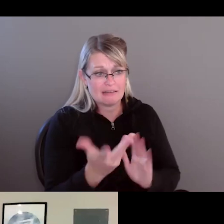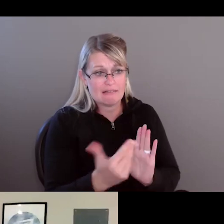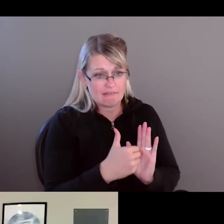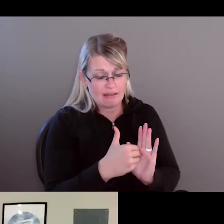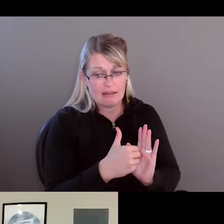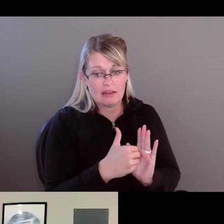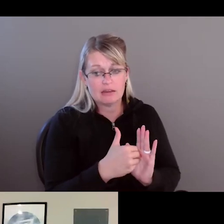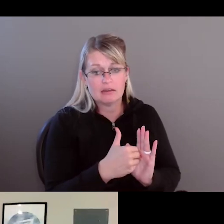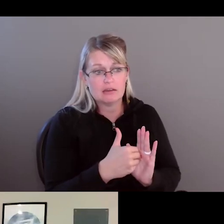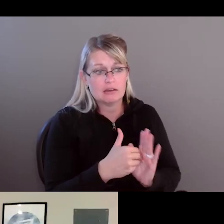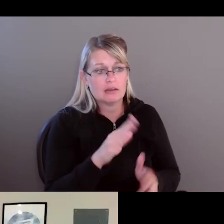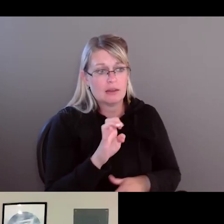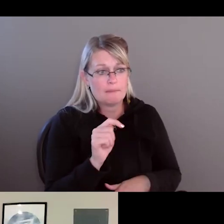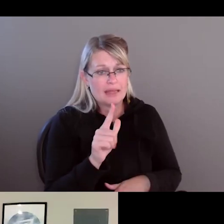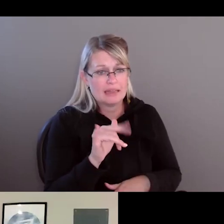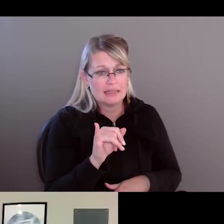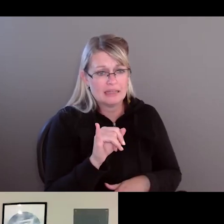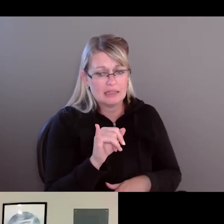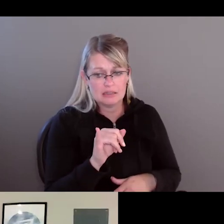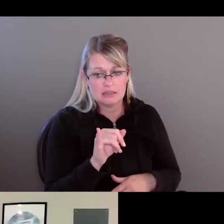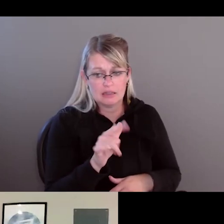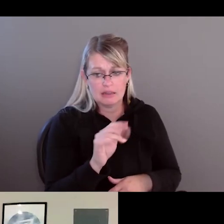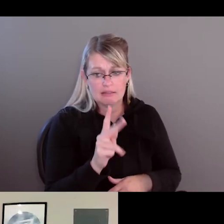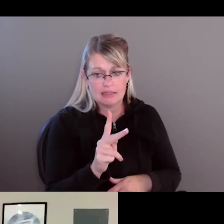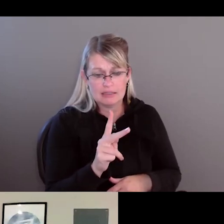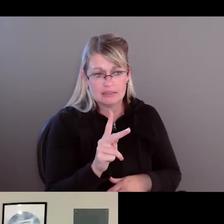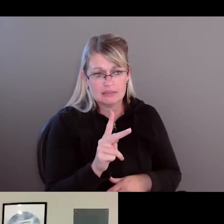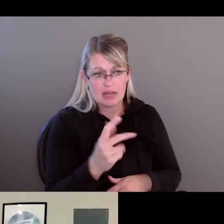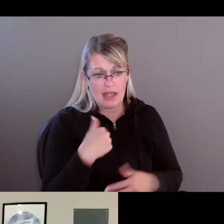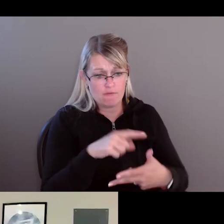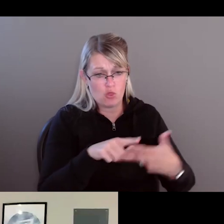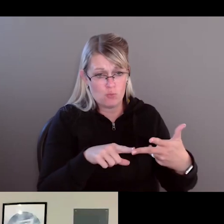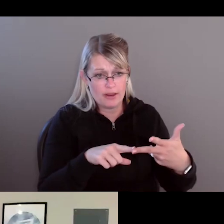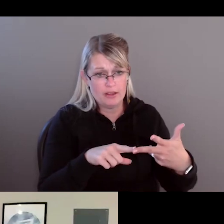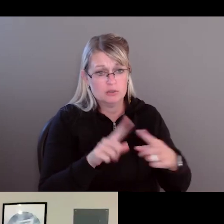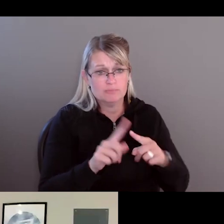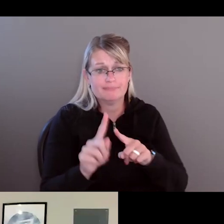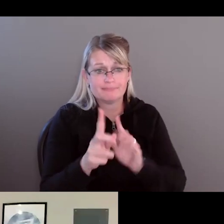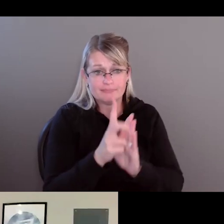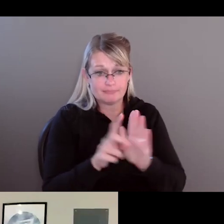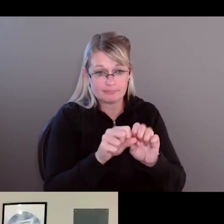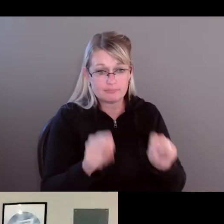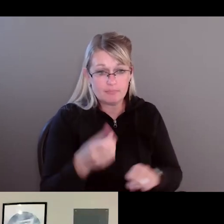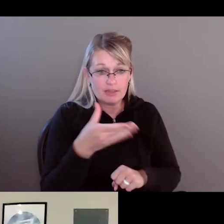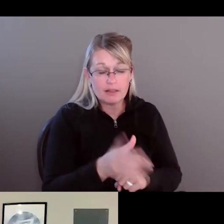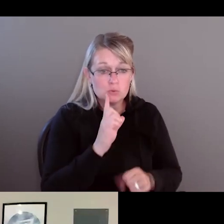The bitly link I actually have links to design systems that are there to help individuals get